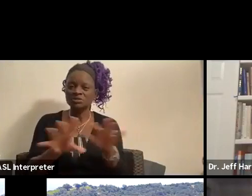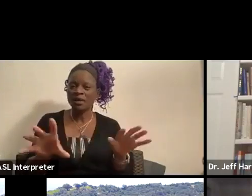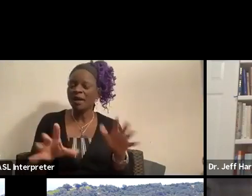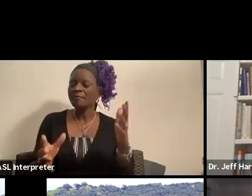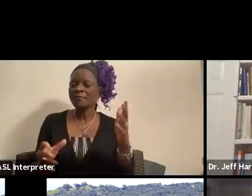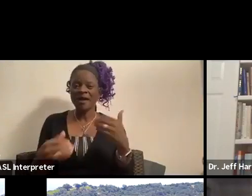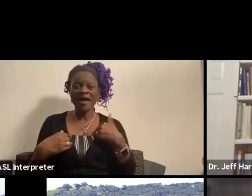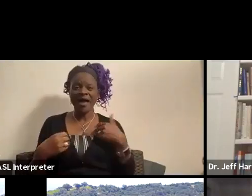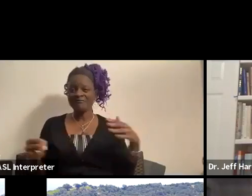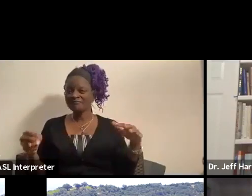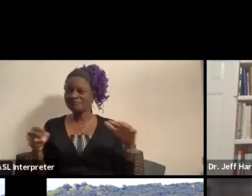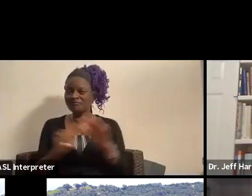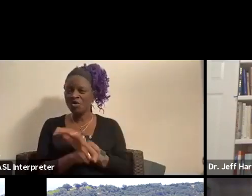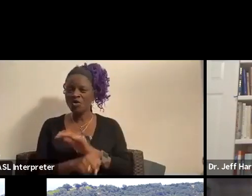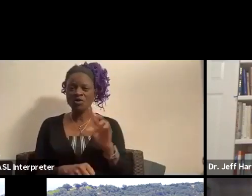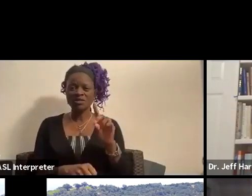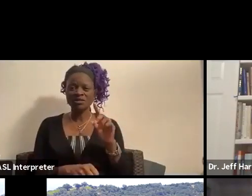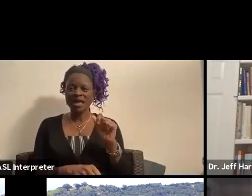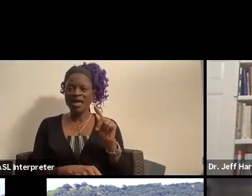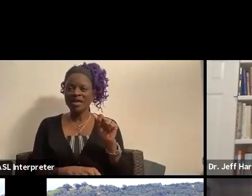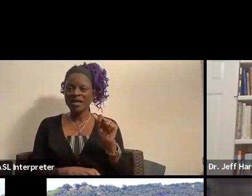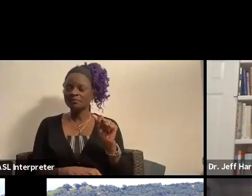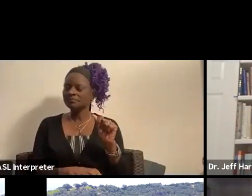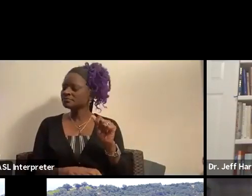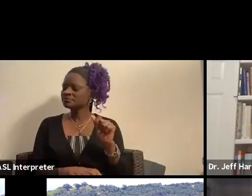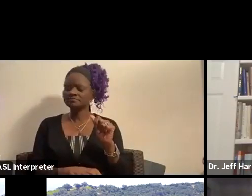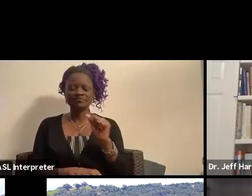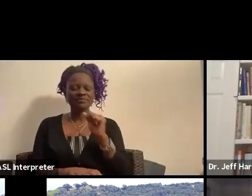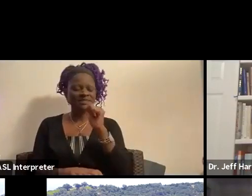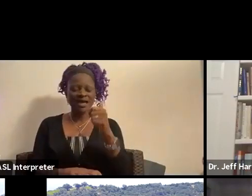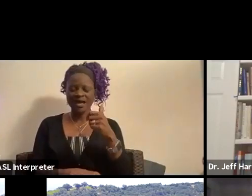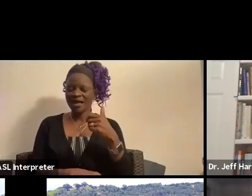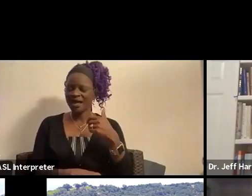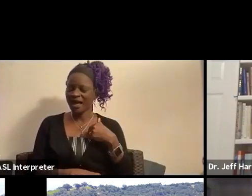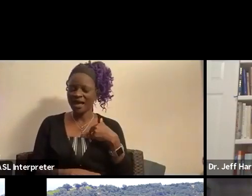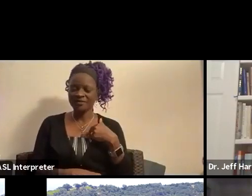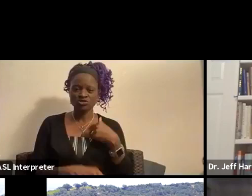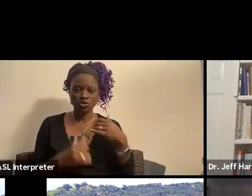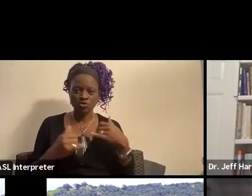And so we need to continue to have vigilance to prevent the spread.